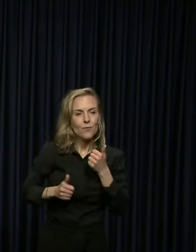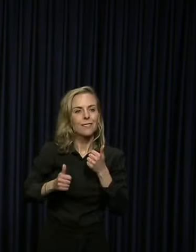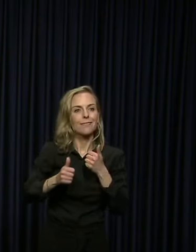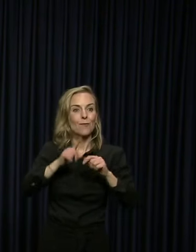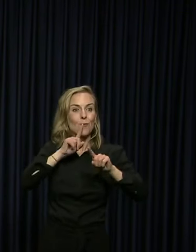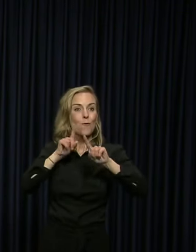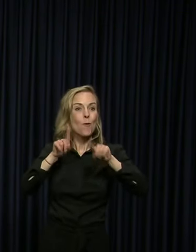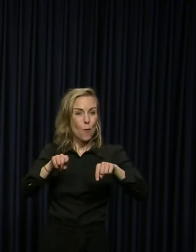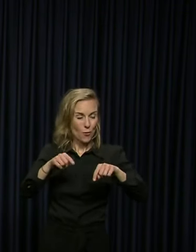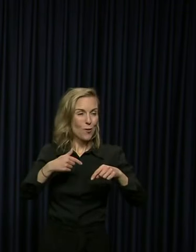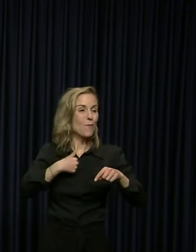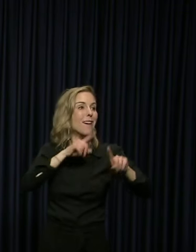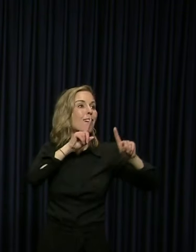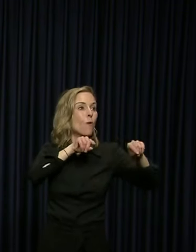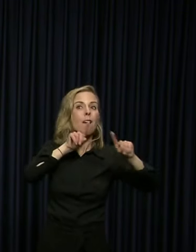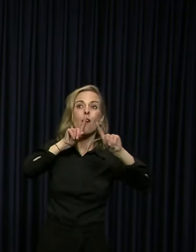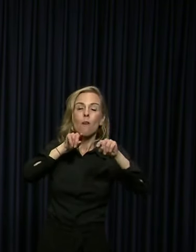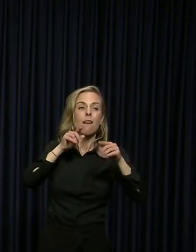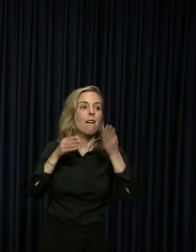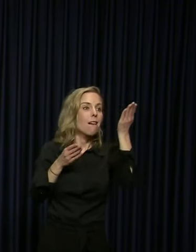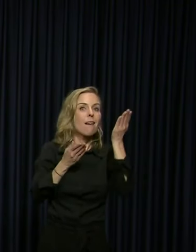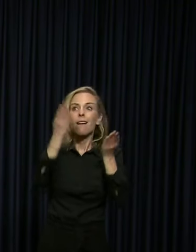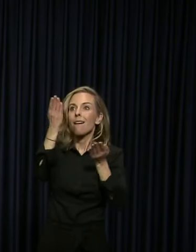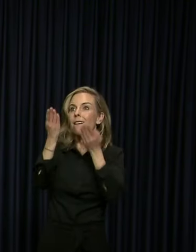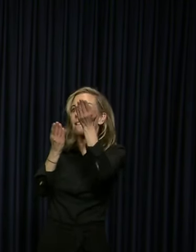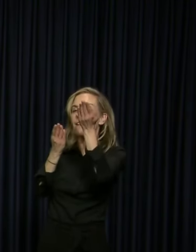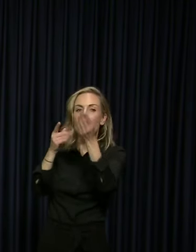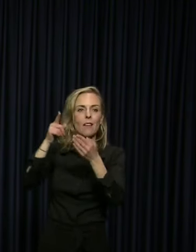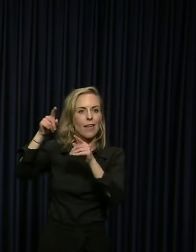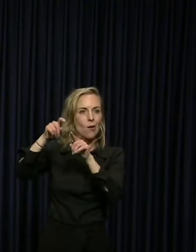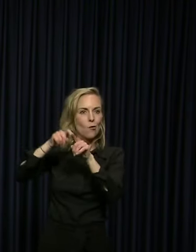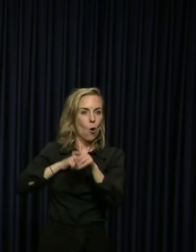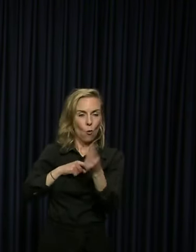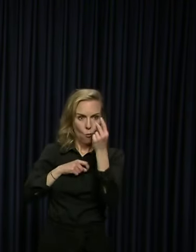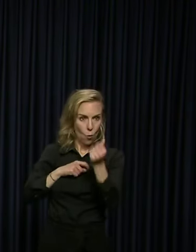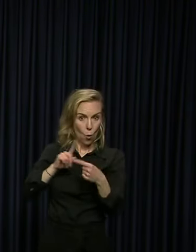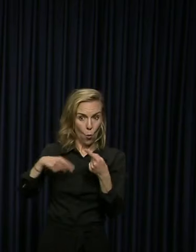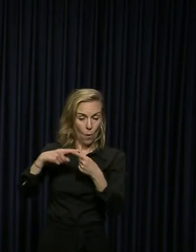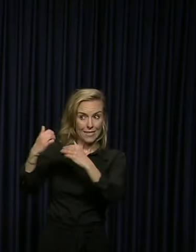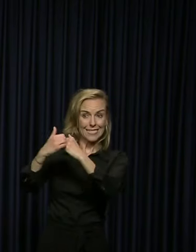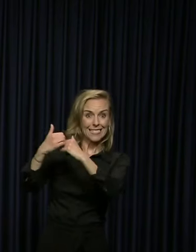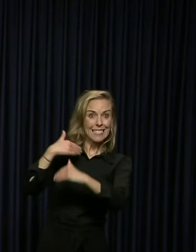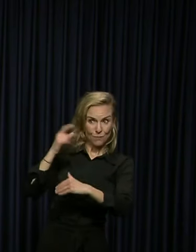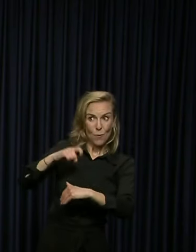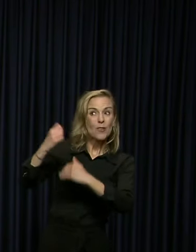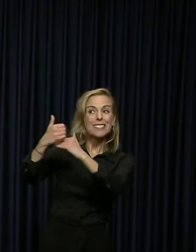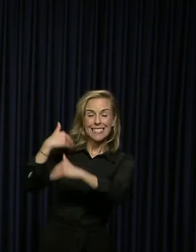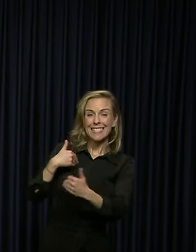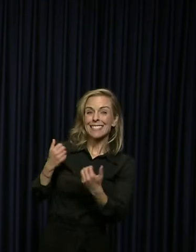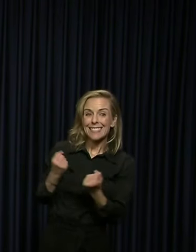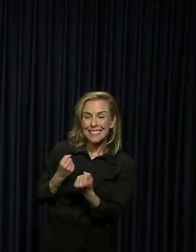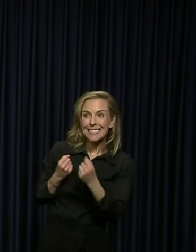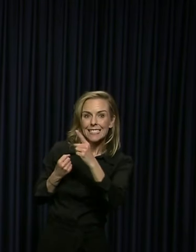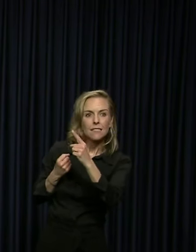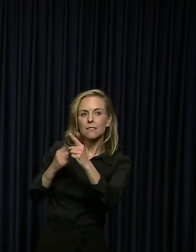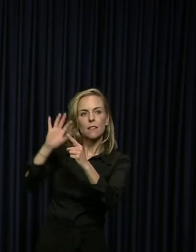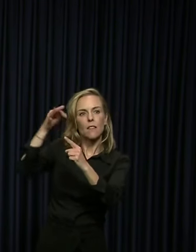THE QUESTION IS ABOUT VISITATION, SHARED CUSTODY.